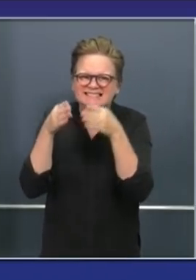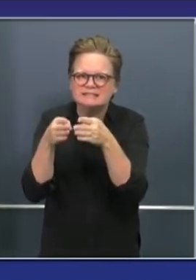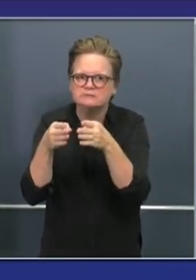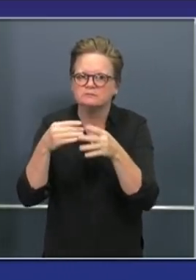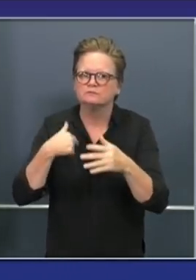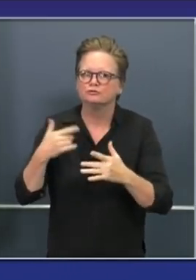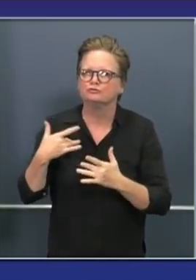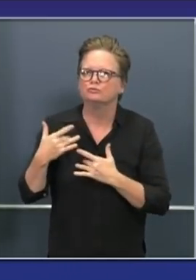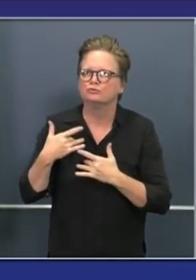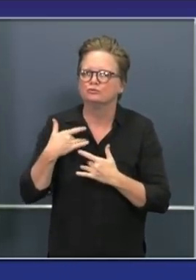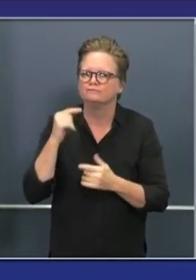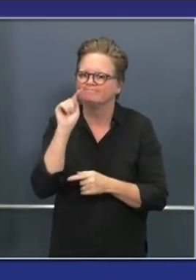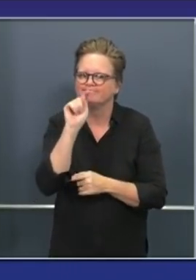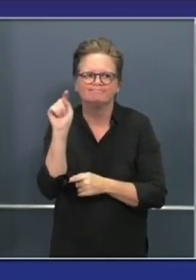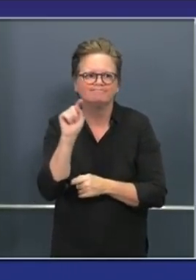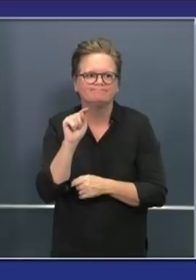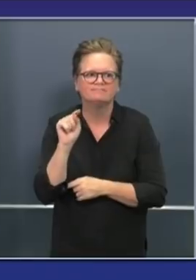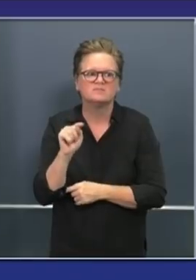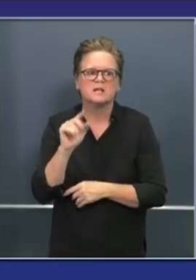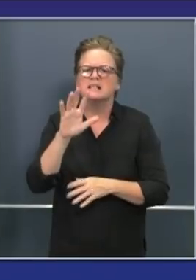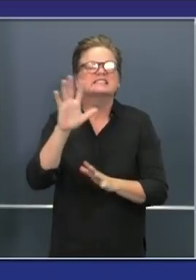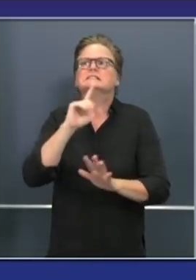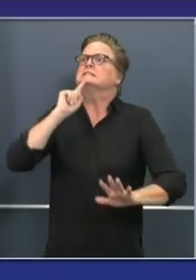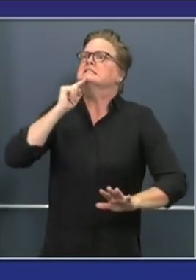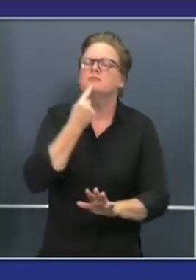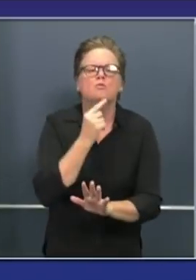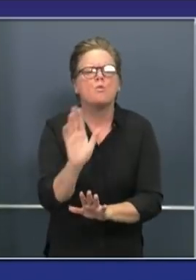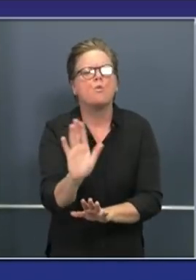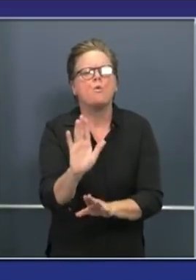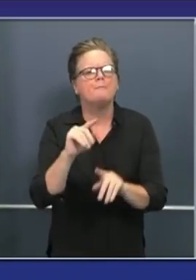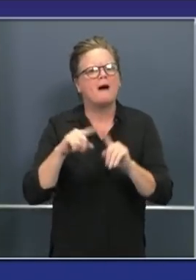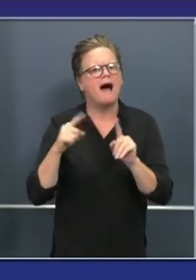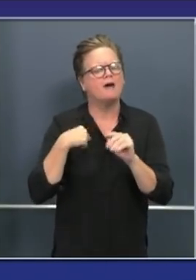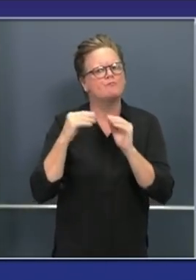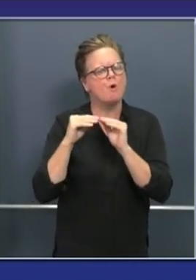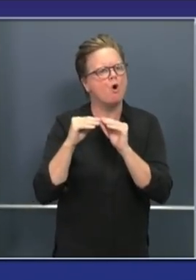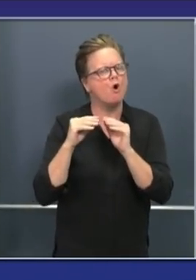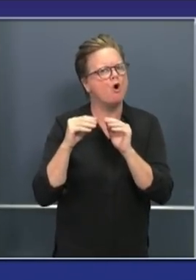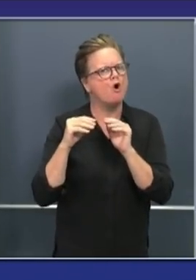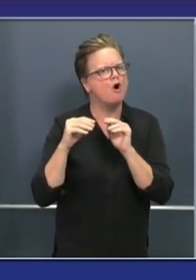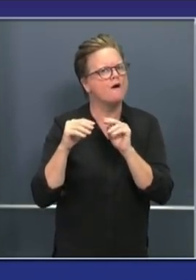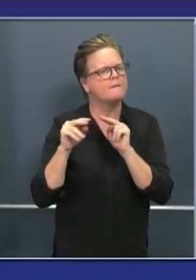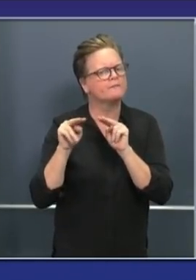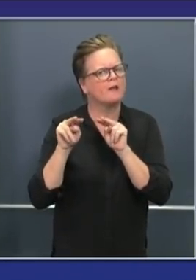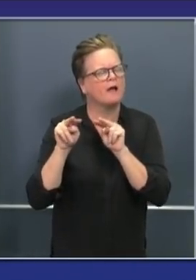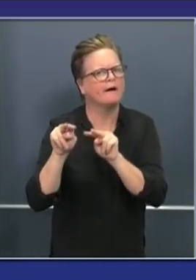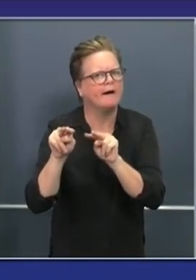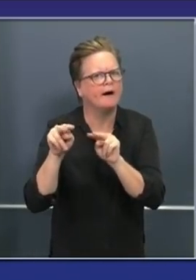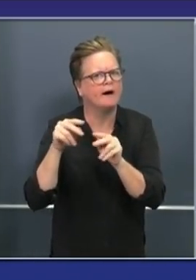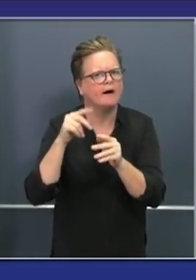WE HAVE A LITTLE BIT OF CONCERN ABOUT THE DATA AND WE FEEL LIKE EARLY AND FREQUENT ENGAGEMENT